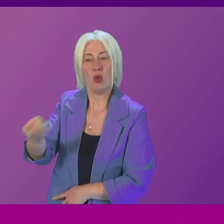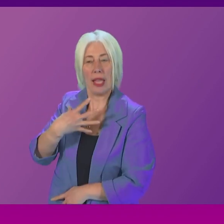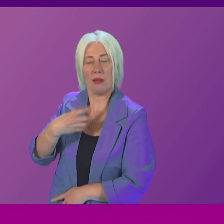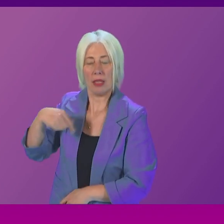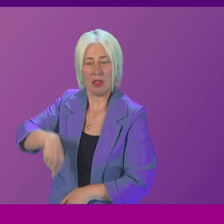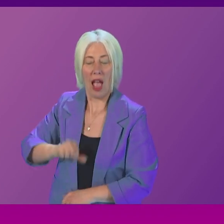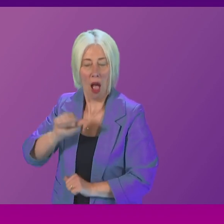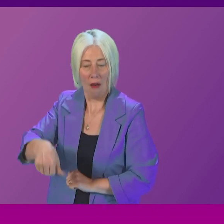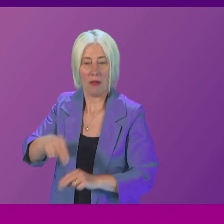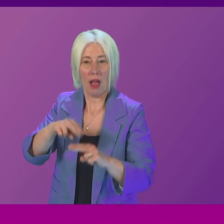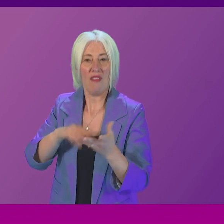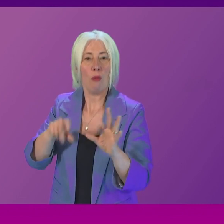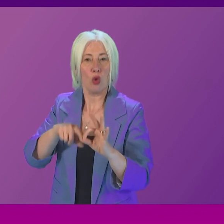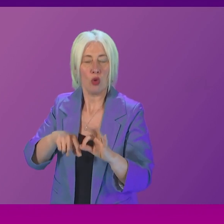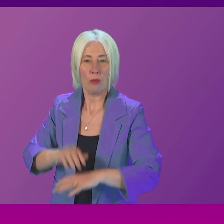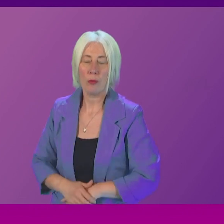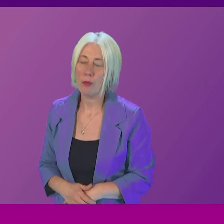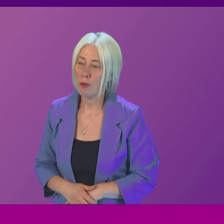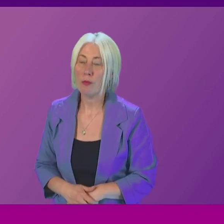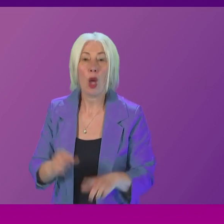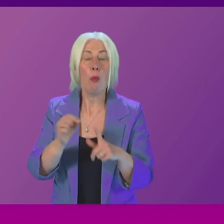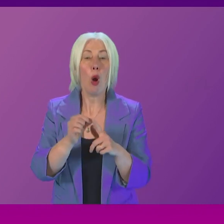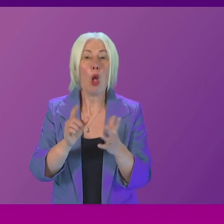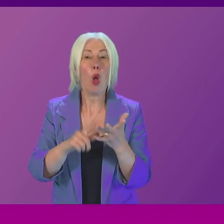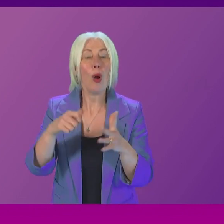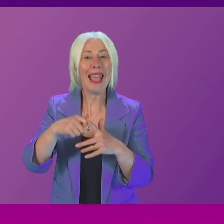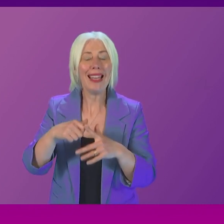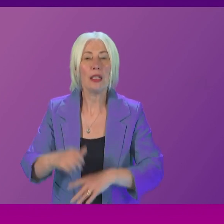First Minister’s question time.